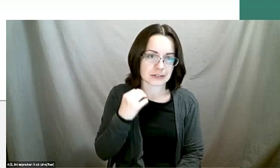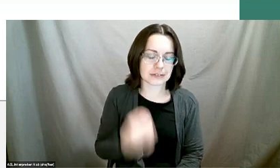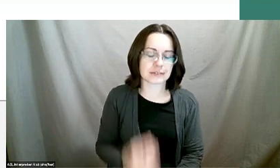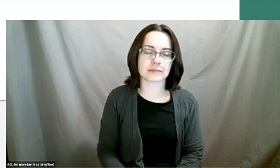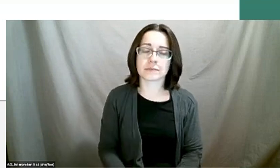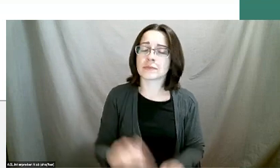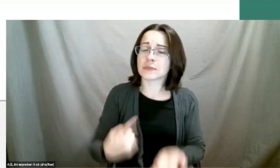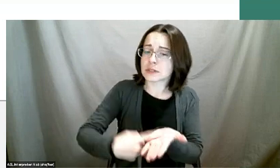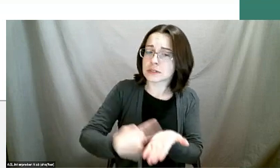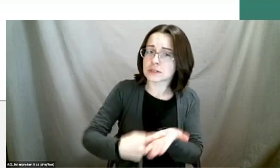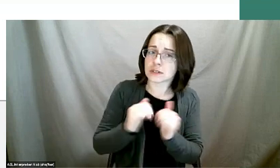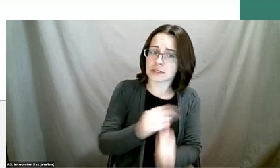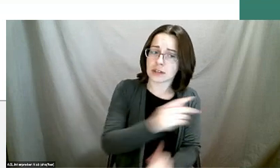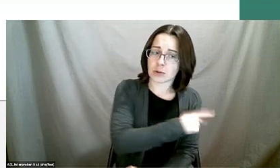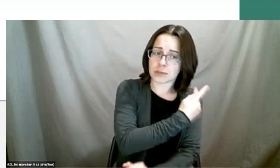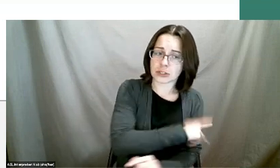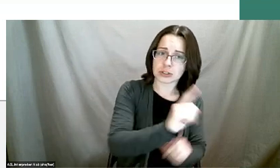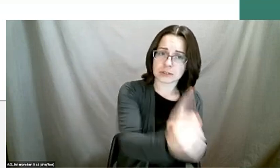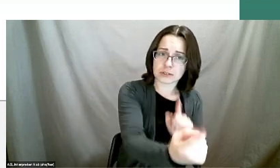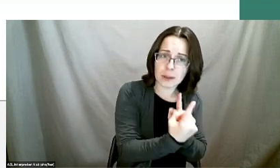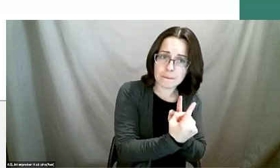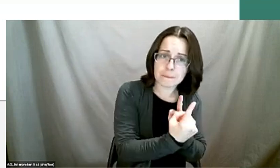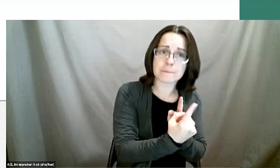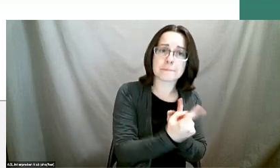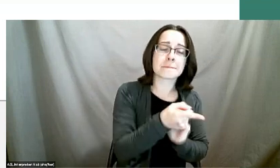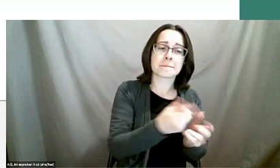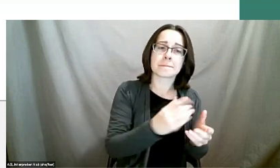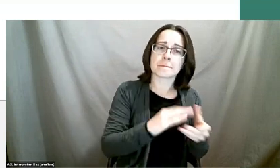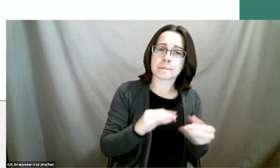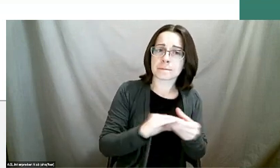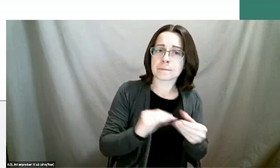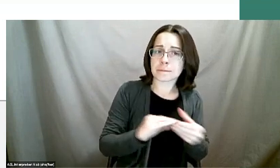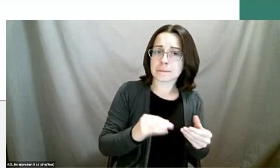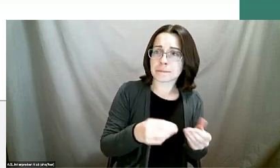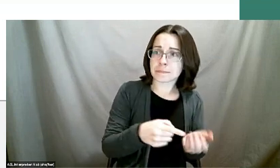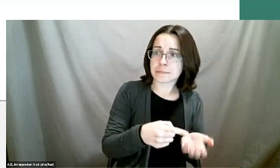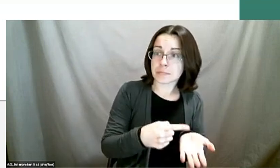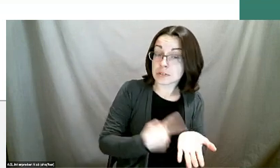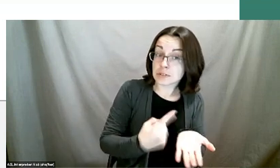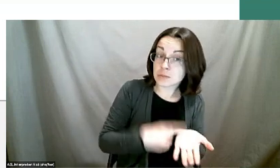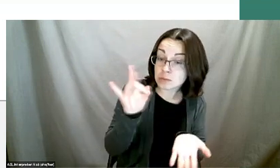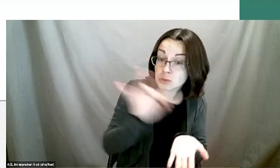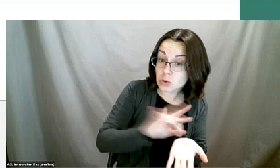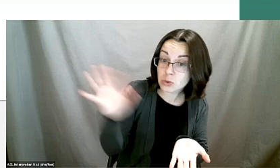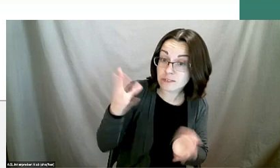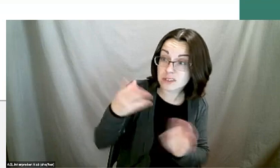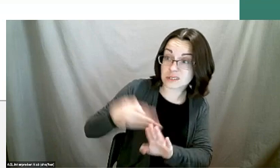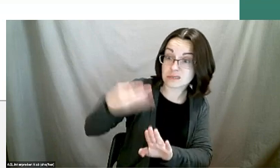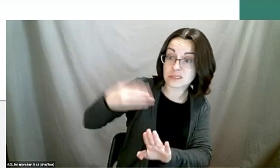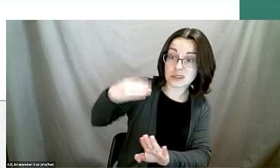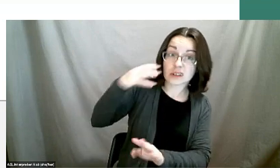telling us about the, the sometimes horrific health care experiences they've had.